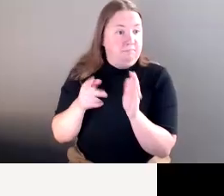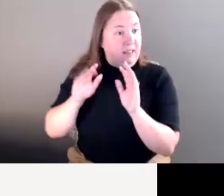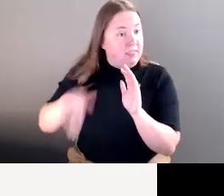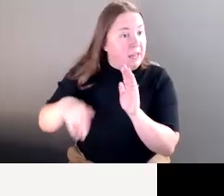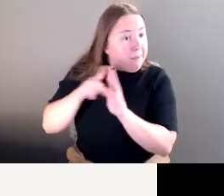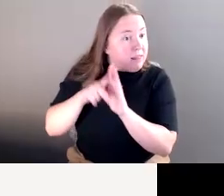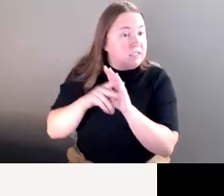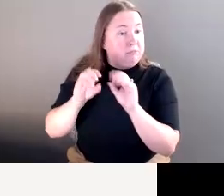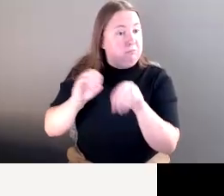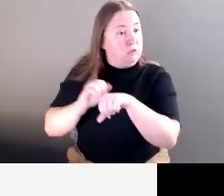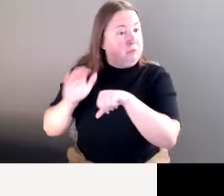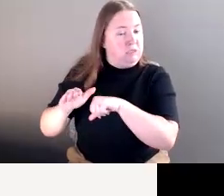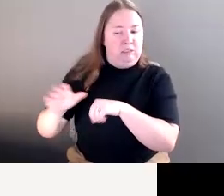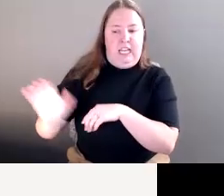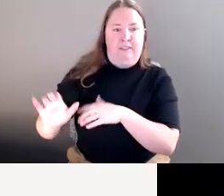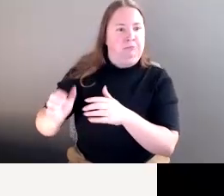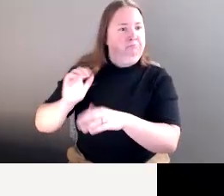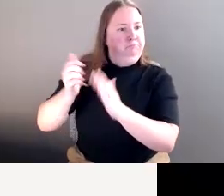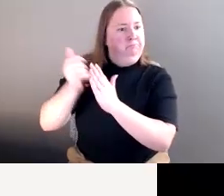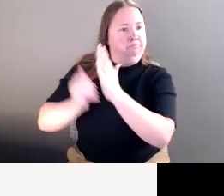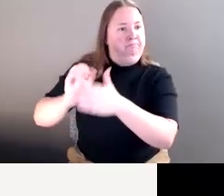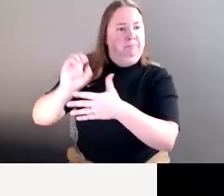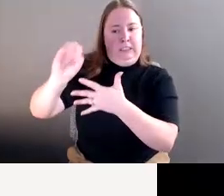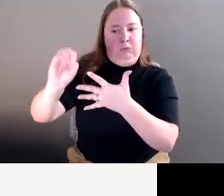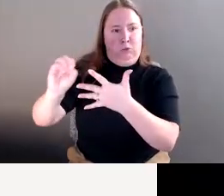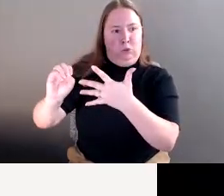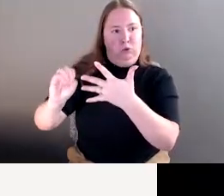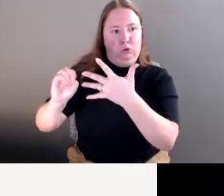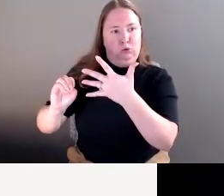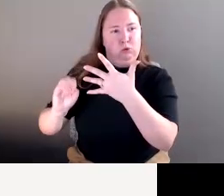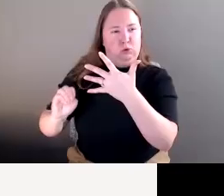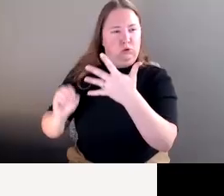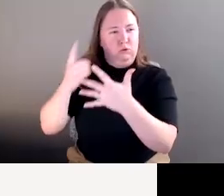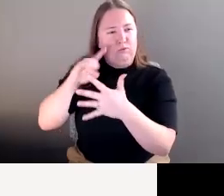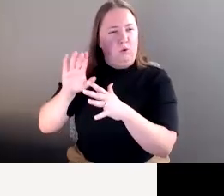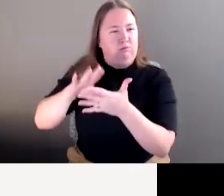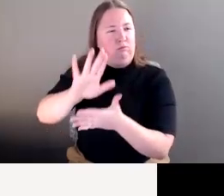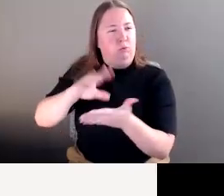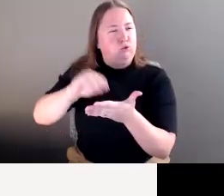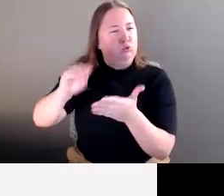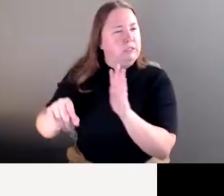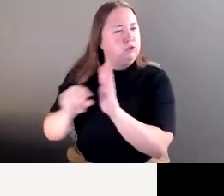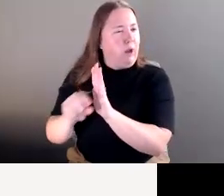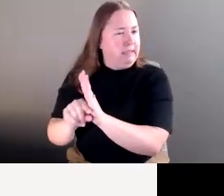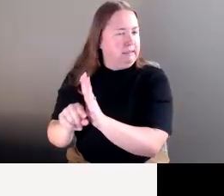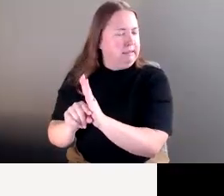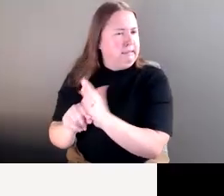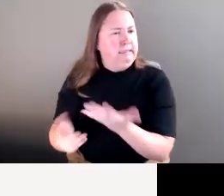Canvas just automatically placed zero for their grades. And so how can we